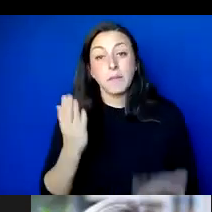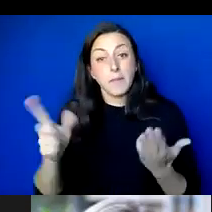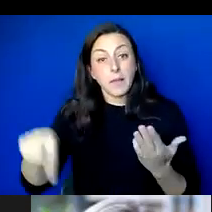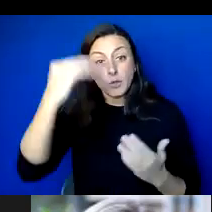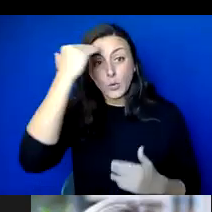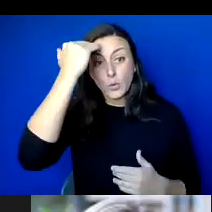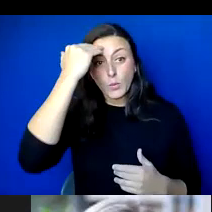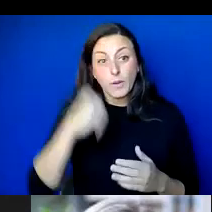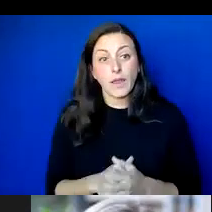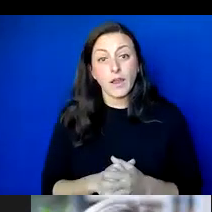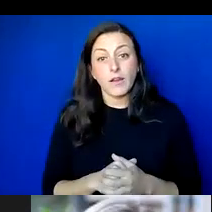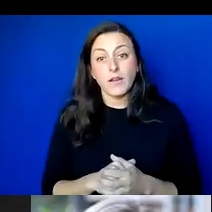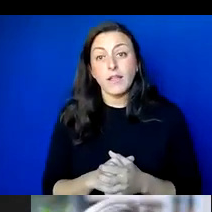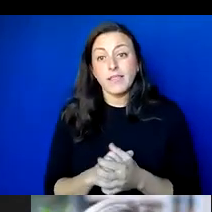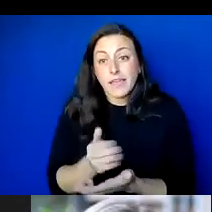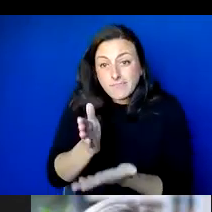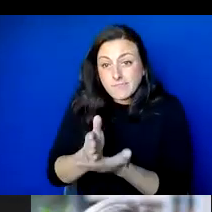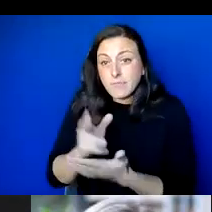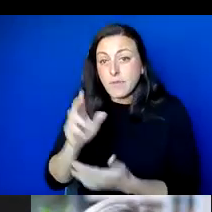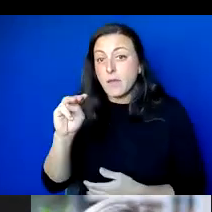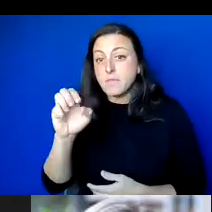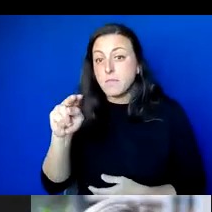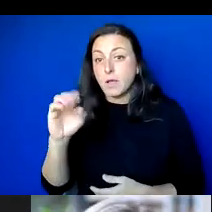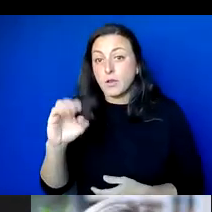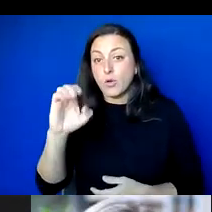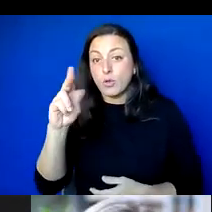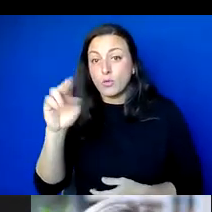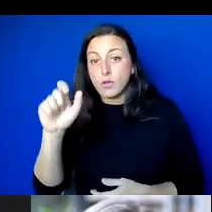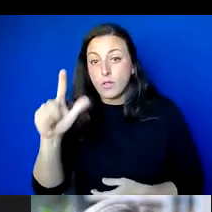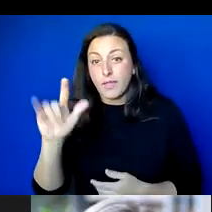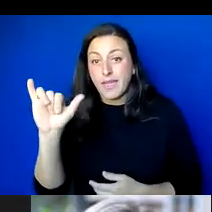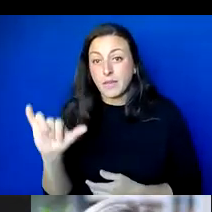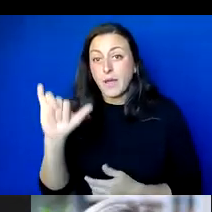neutralizing monoclonal antibodies have been shown to be effective at reducing medically